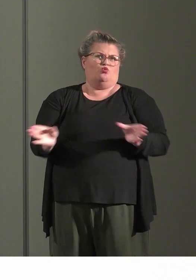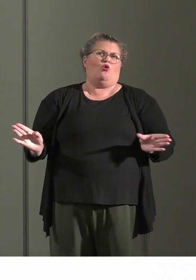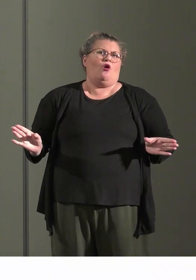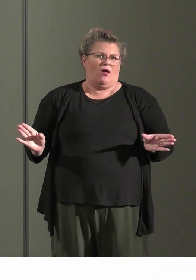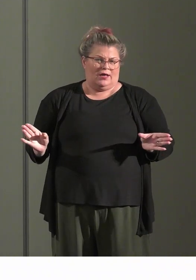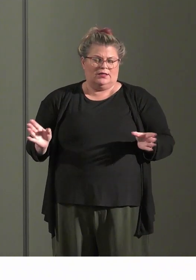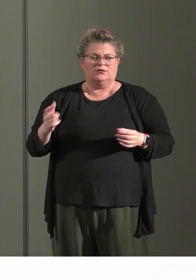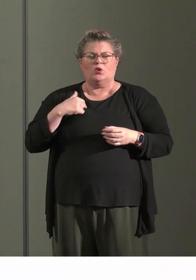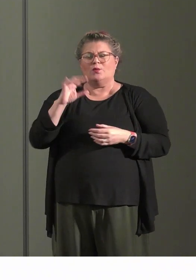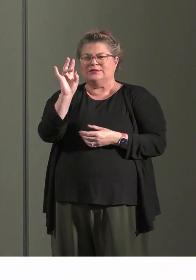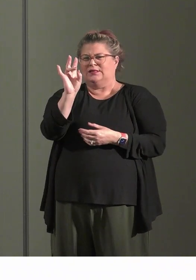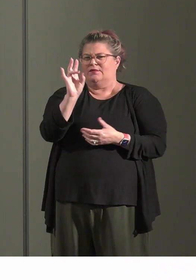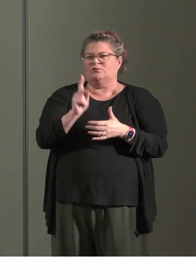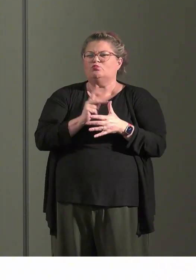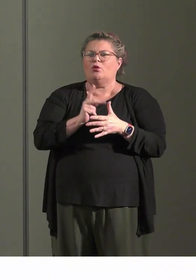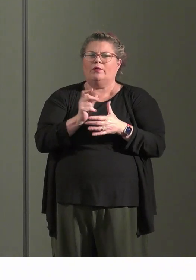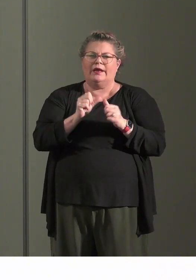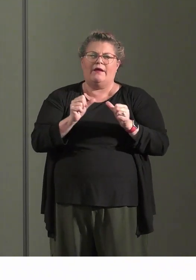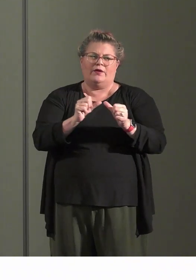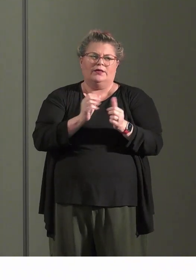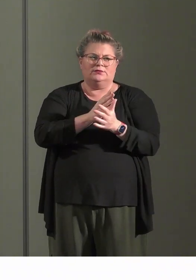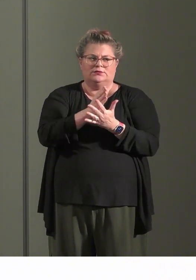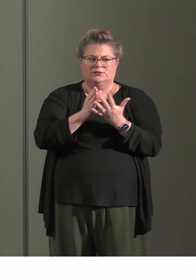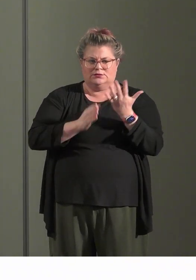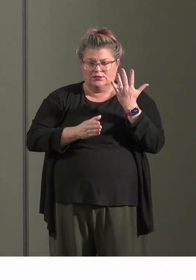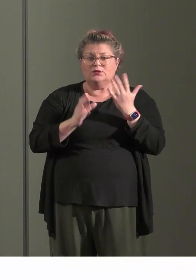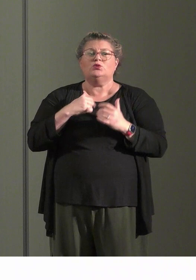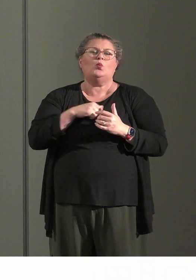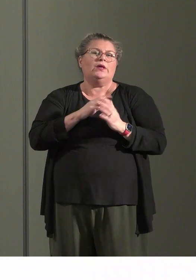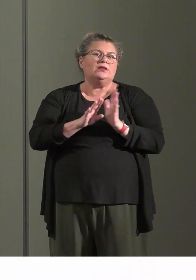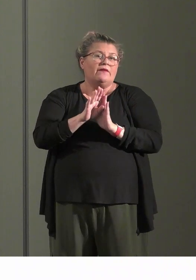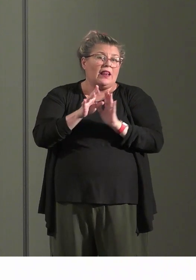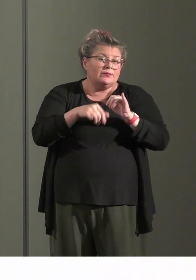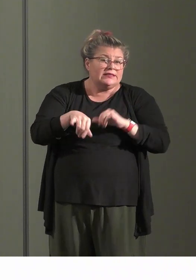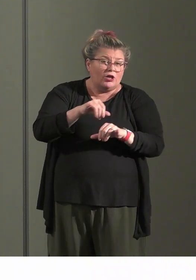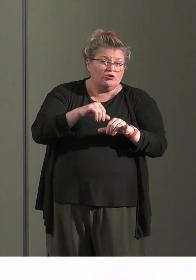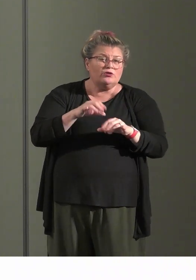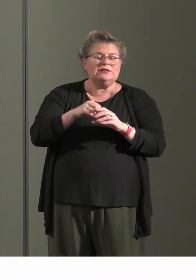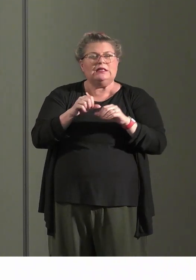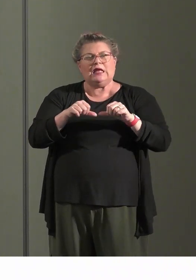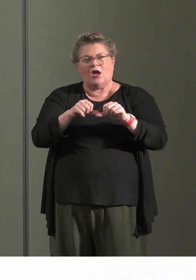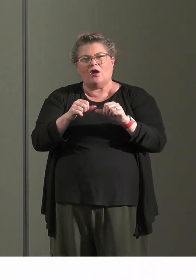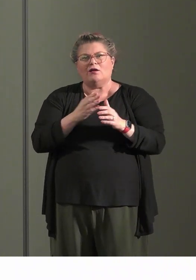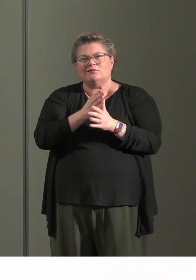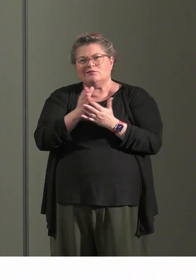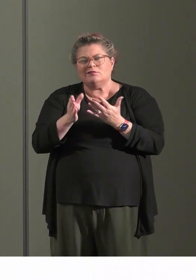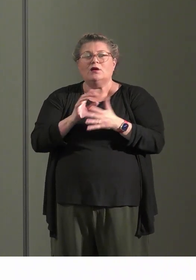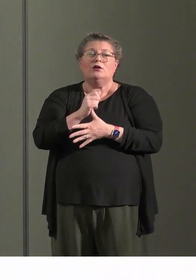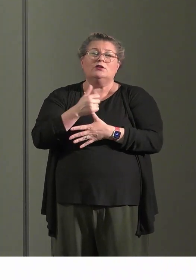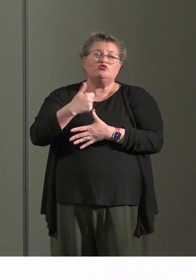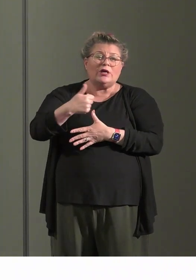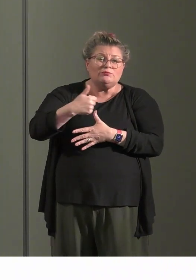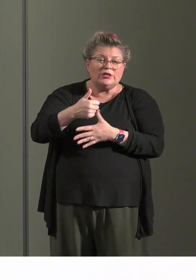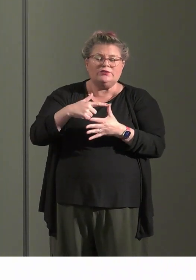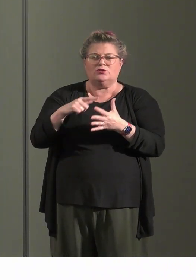is 7 priority areas identified under the Act we developed standard in transportation, employment,